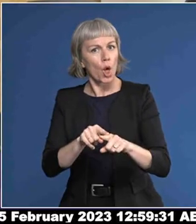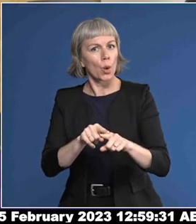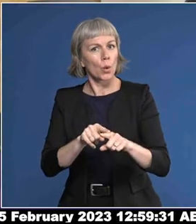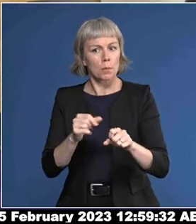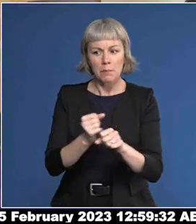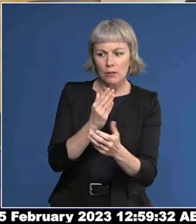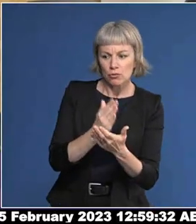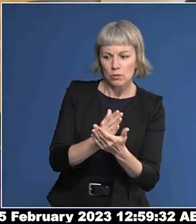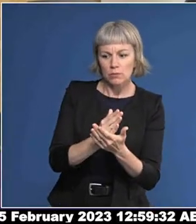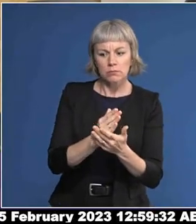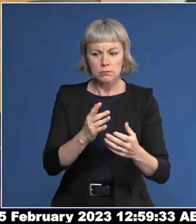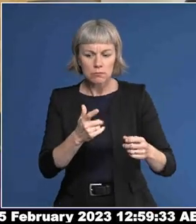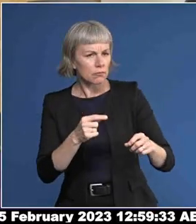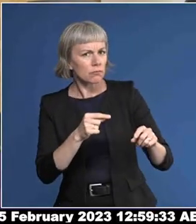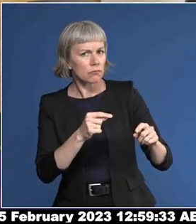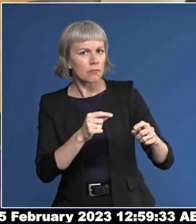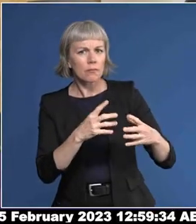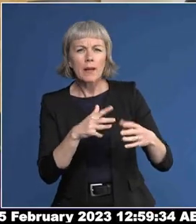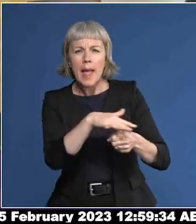and an evaluation framework that applied to government.